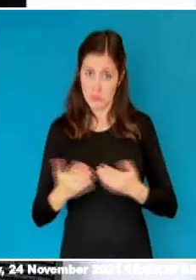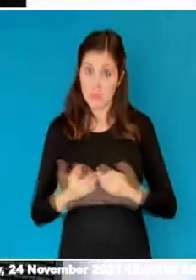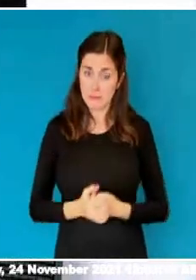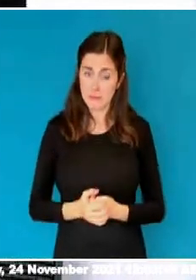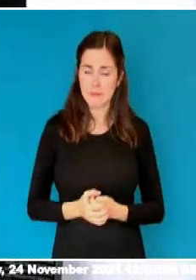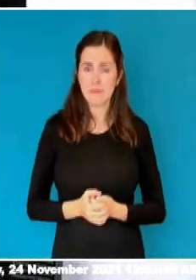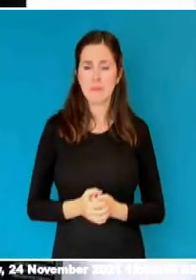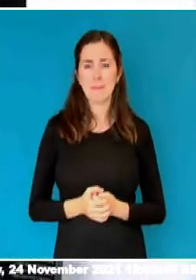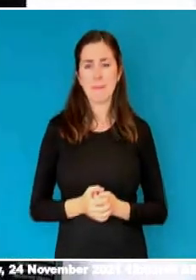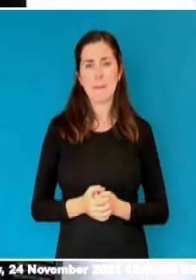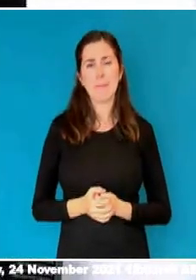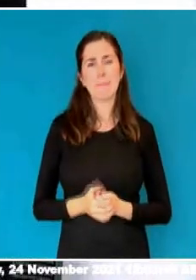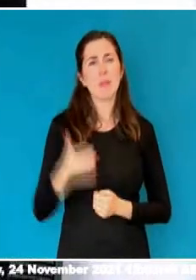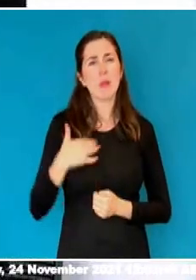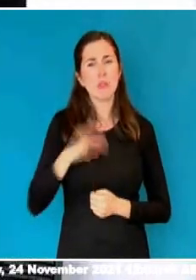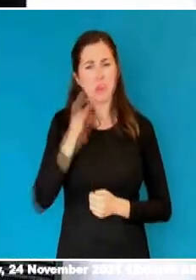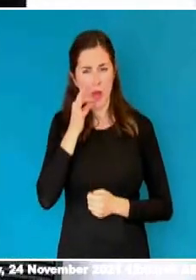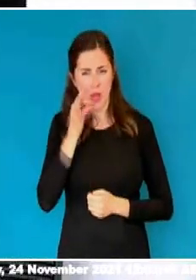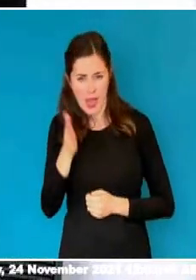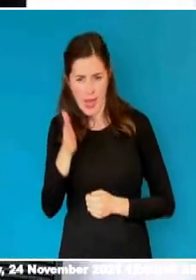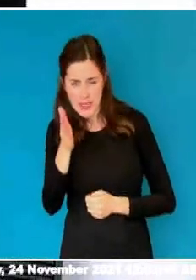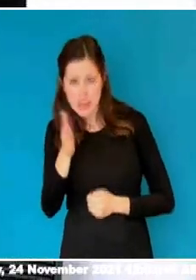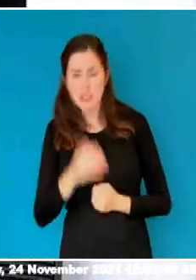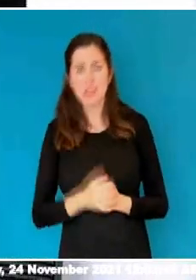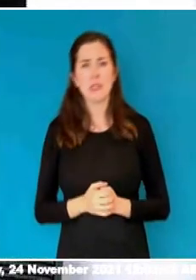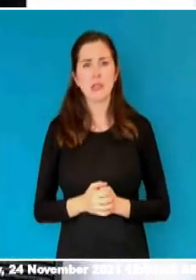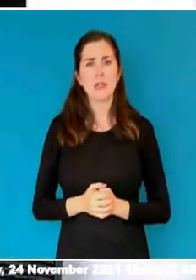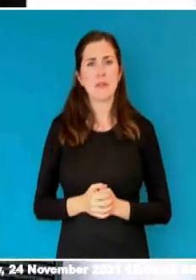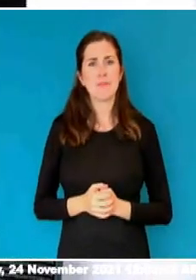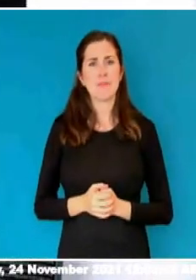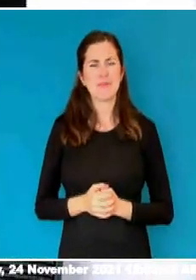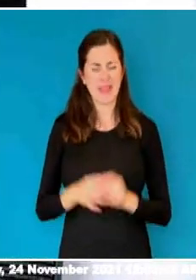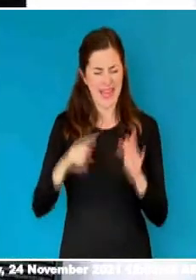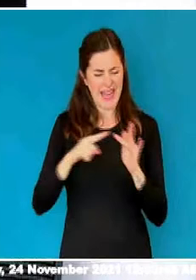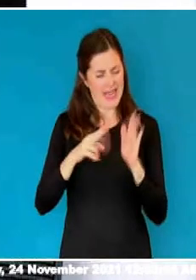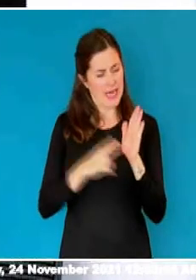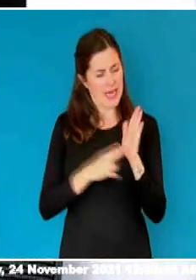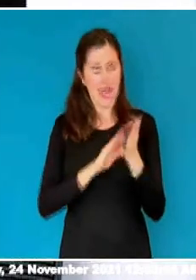What I would like to know from you next is, what are the inherent requirements of a job,